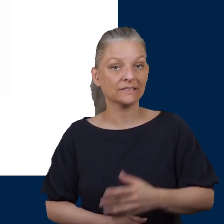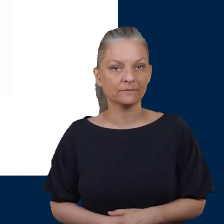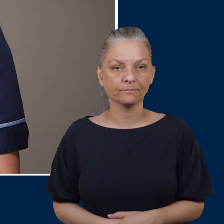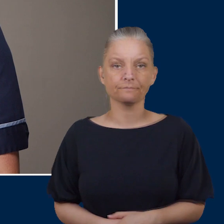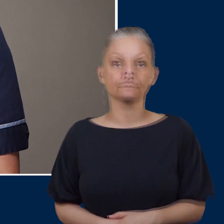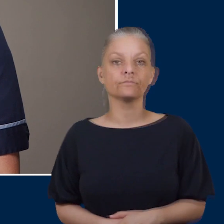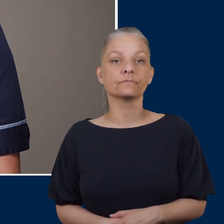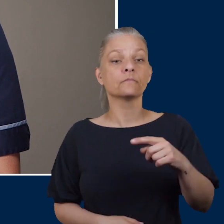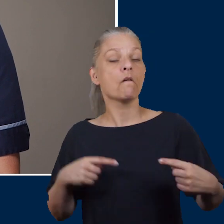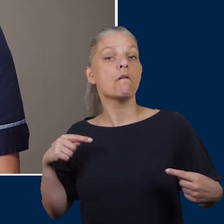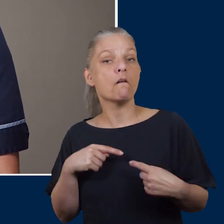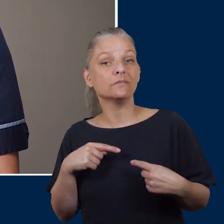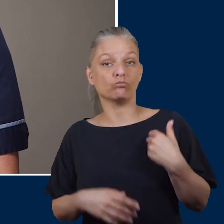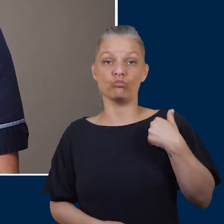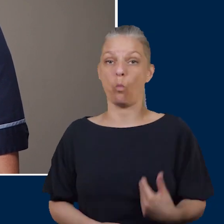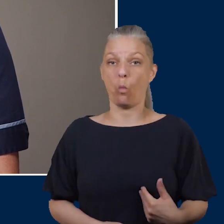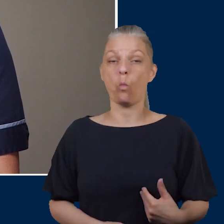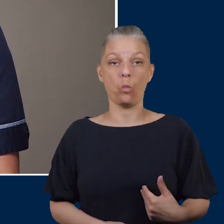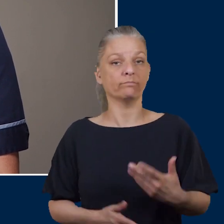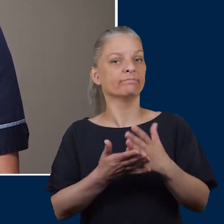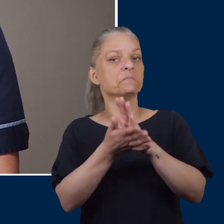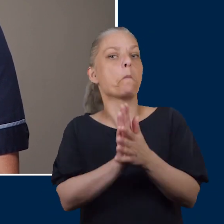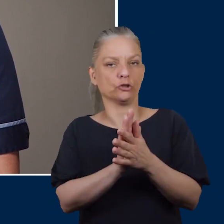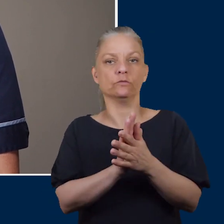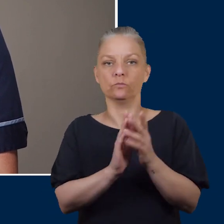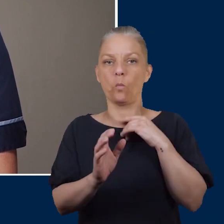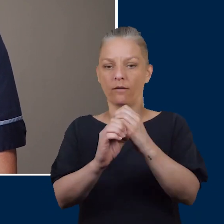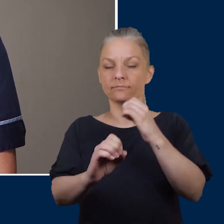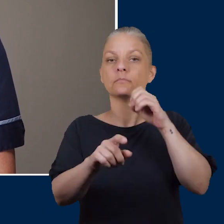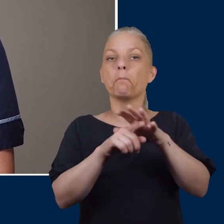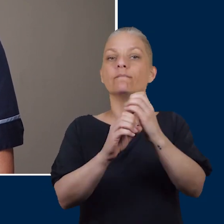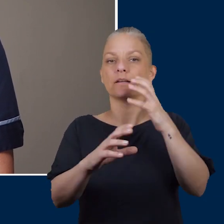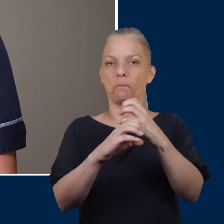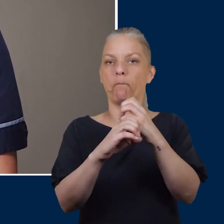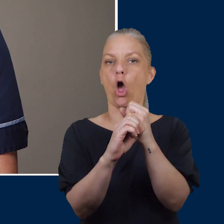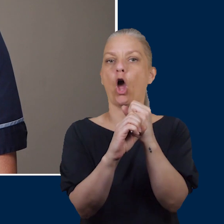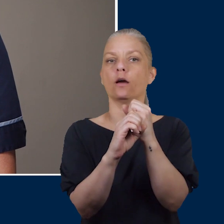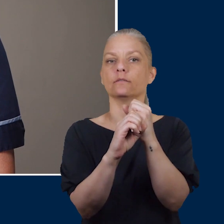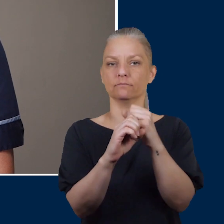Heart attack and stroke are caused by damage and blockage of large blood vessels which supply the heart and brain